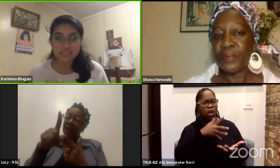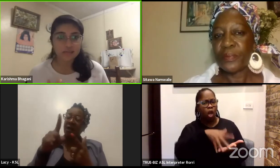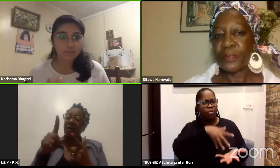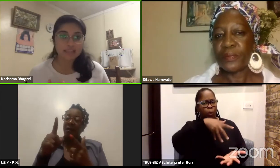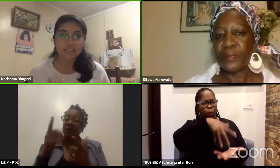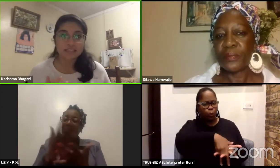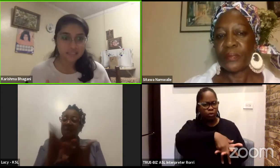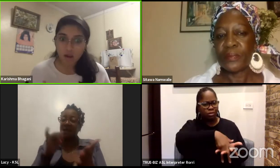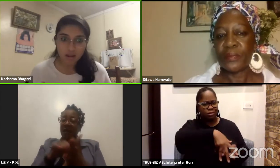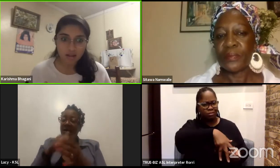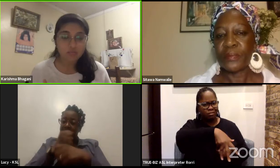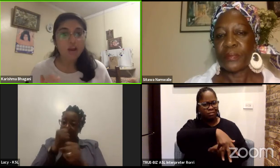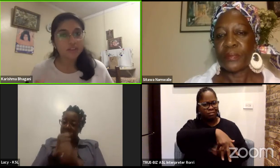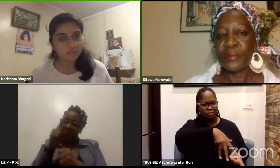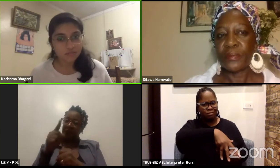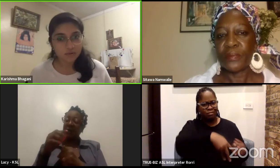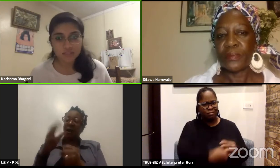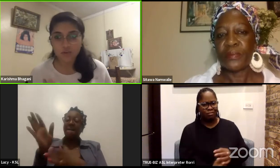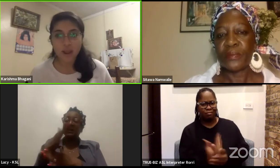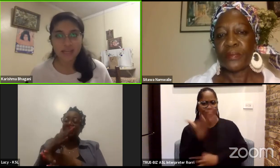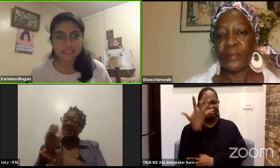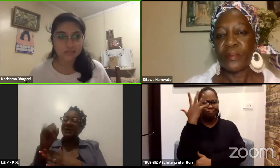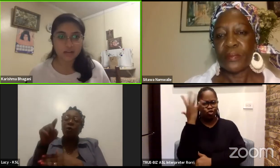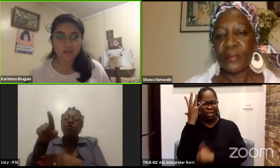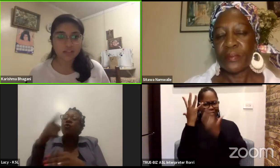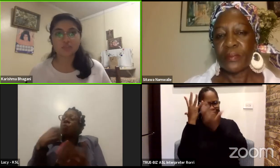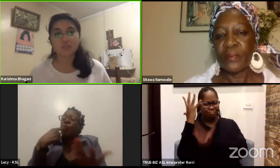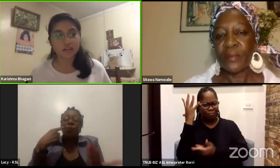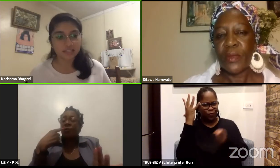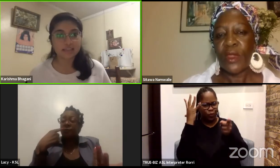that is ambassador Sitawa? Who are you what is your practice? What is your story?